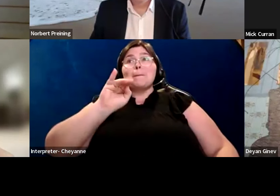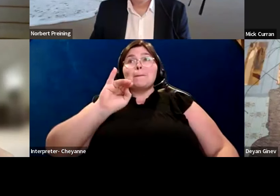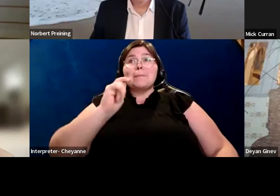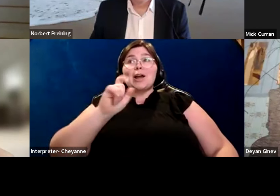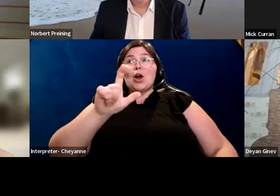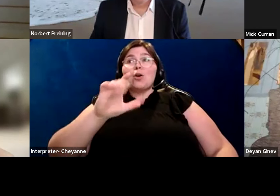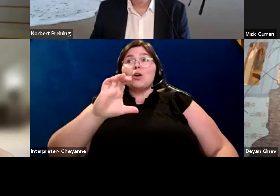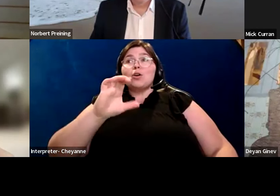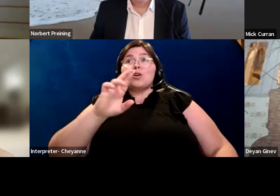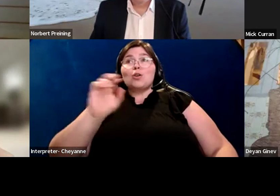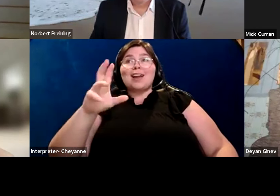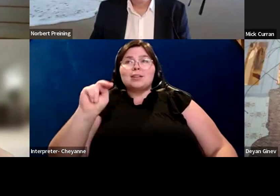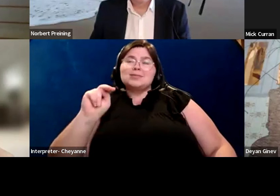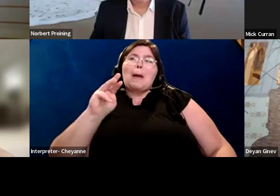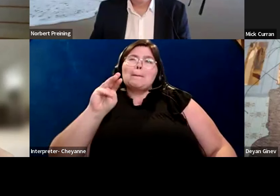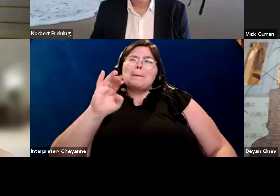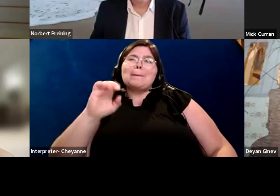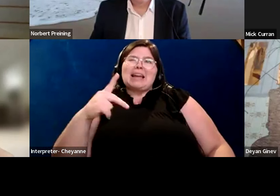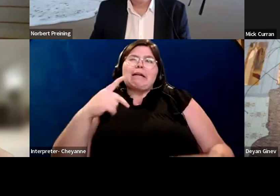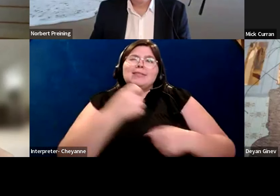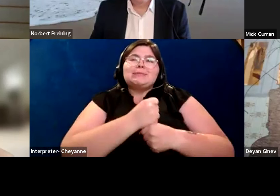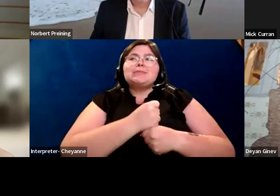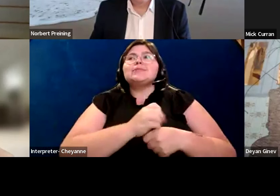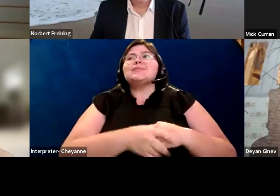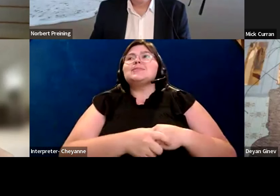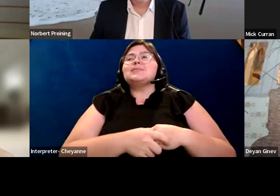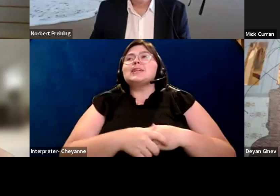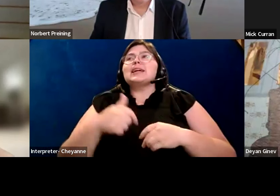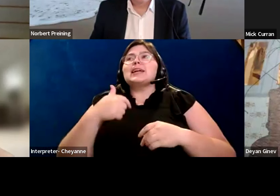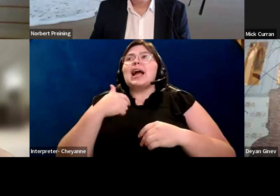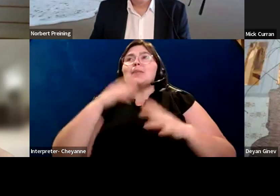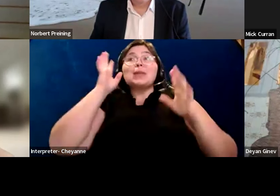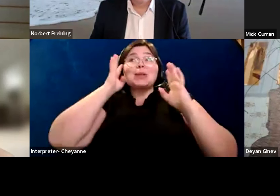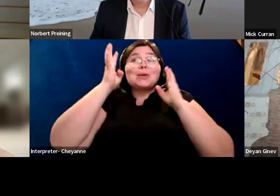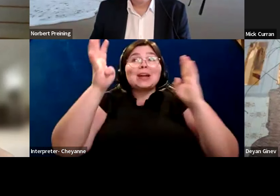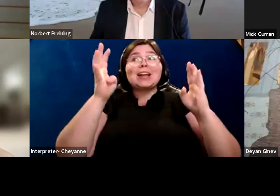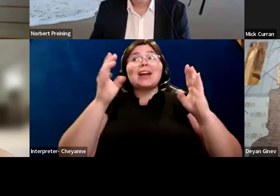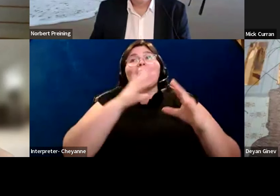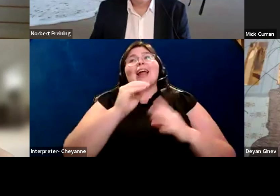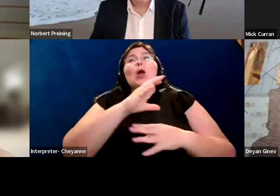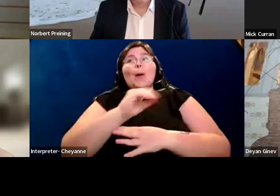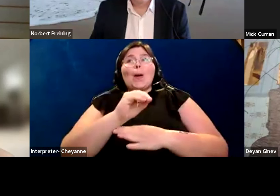And I am, well, the creator and a co-developer of the NVDA